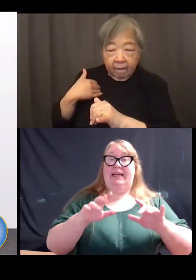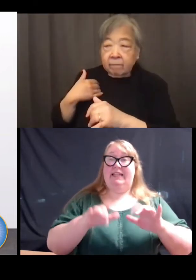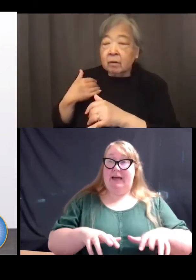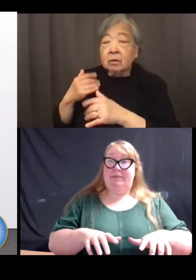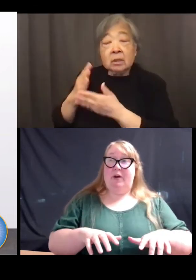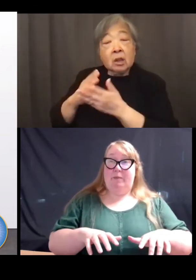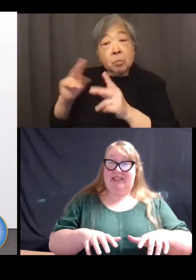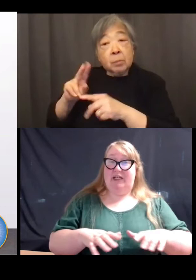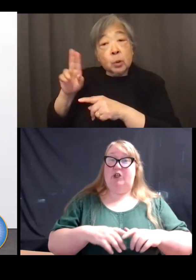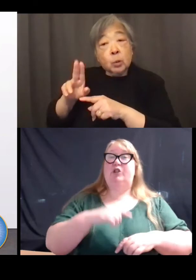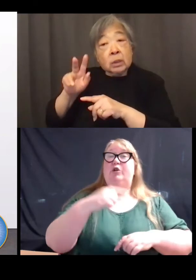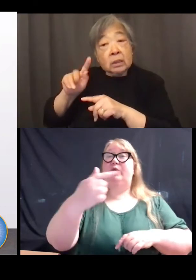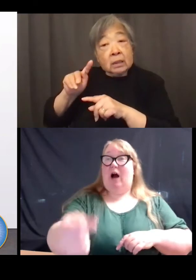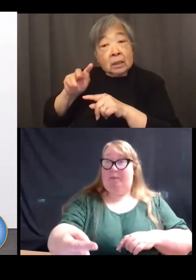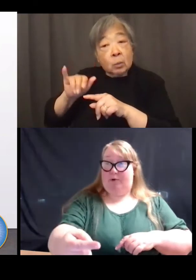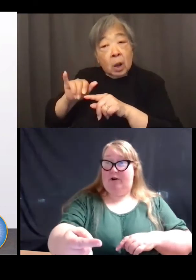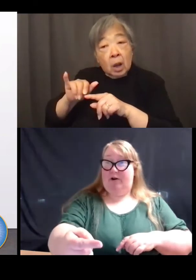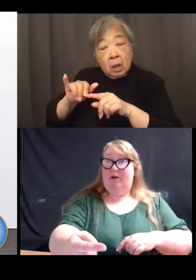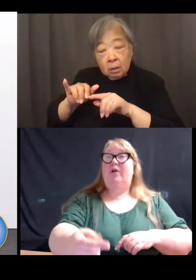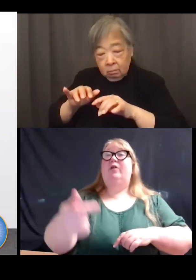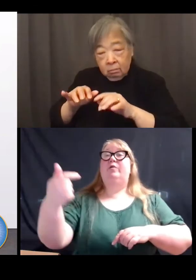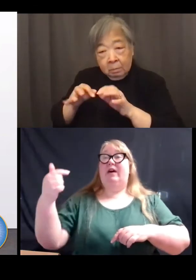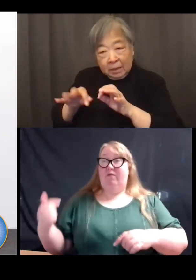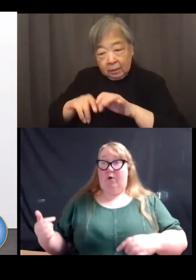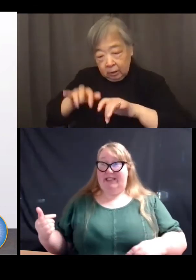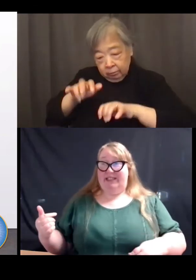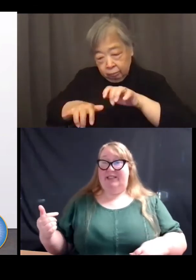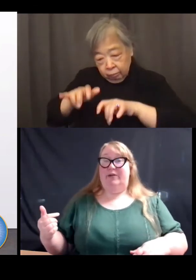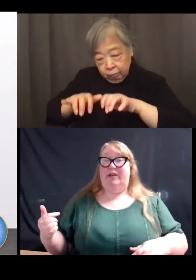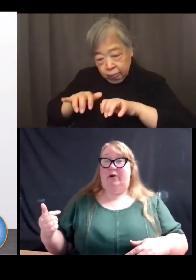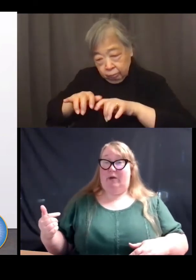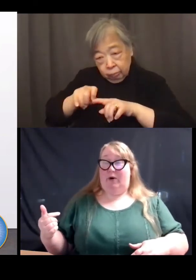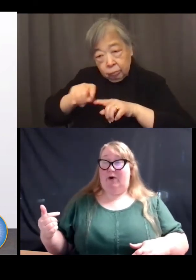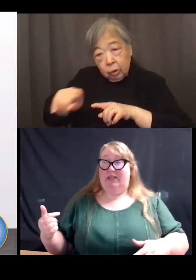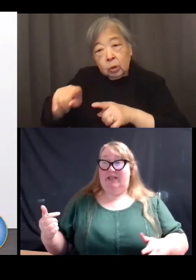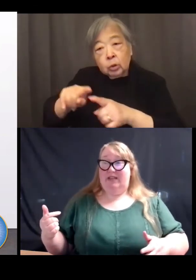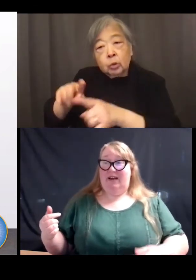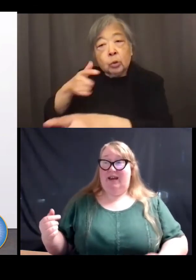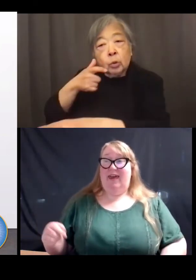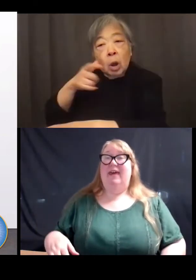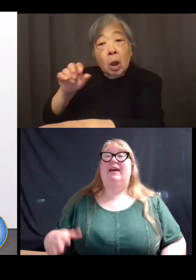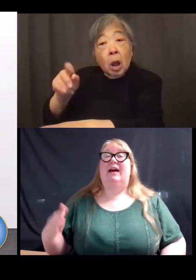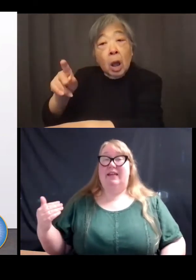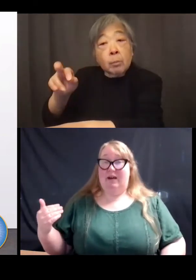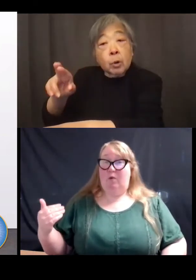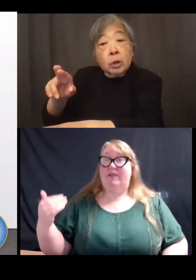type their message to the operator who then voices to the hearing person And then what